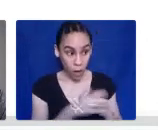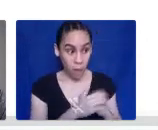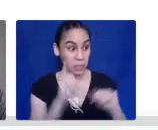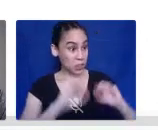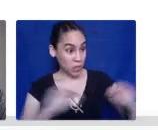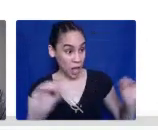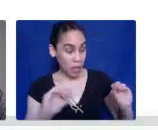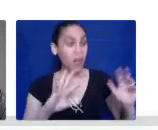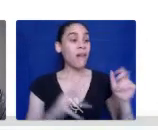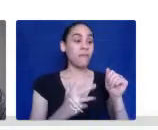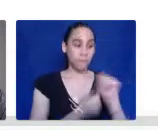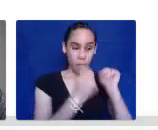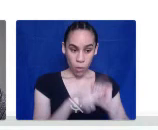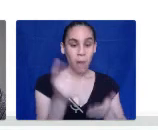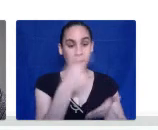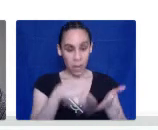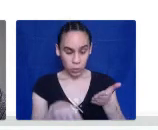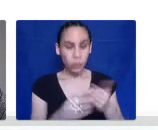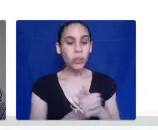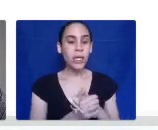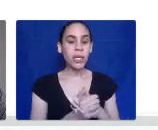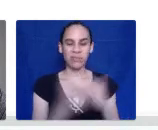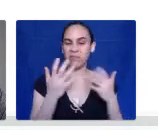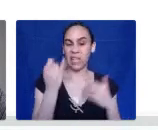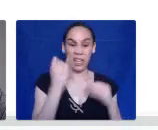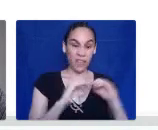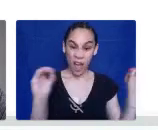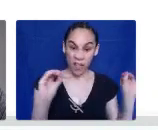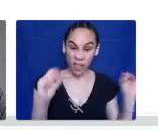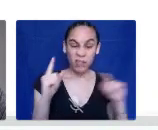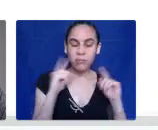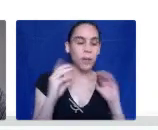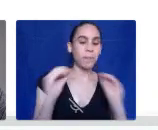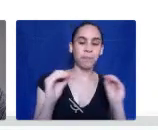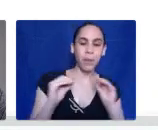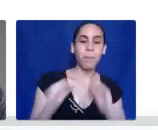in the meanwhile right the next opportunities out there keep going don't get hung up on one job okay